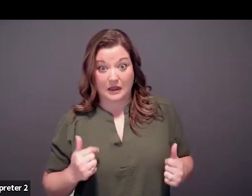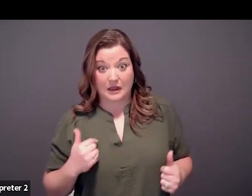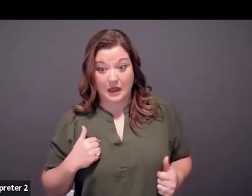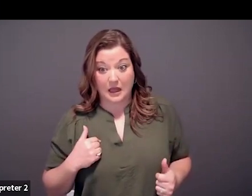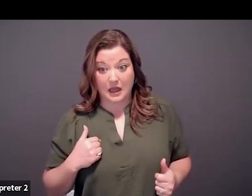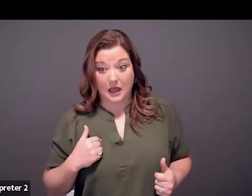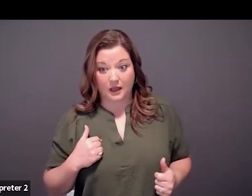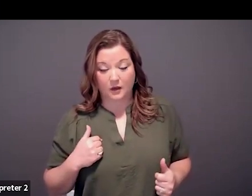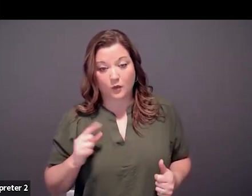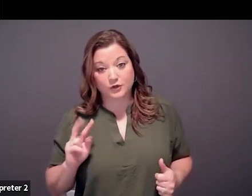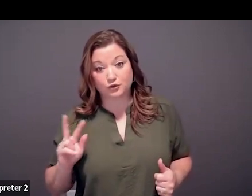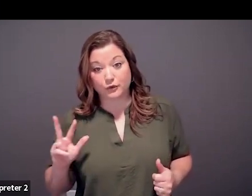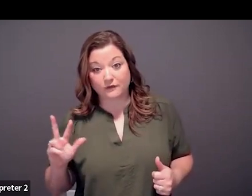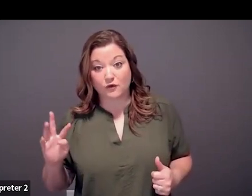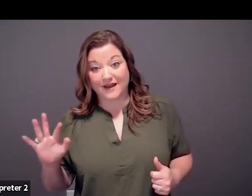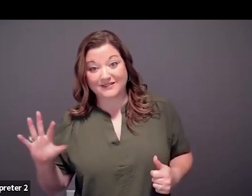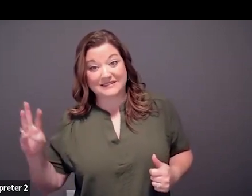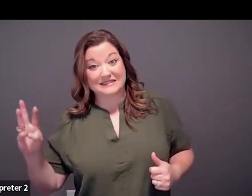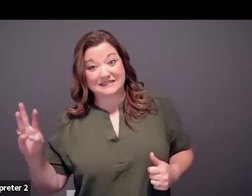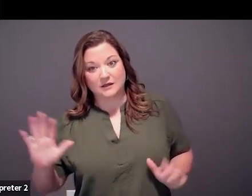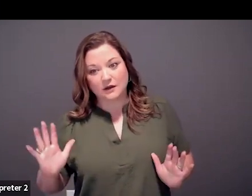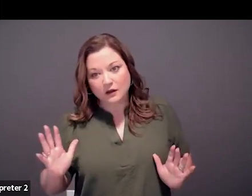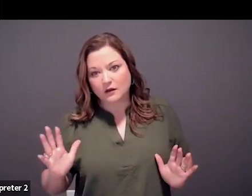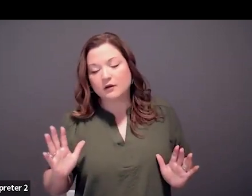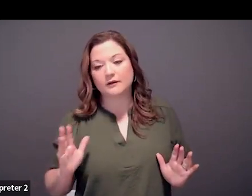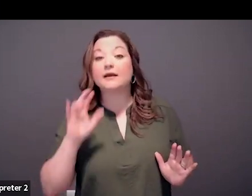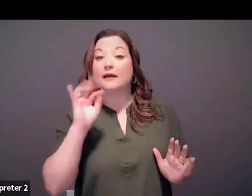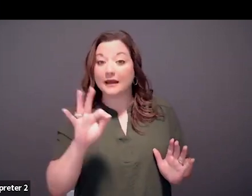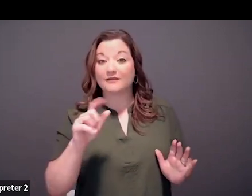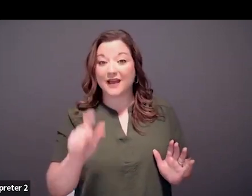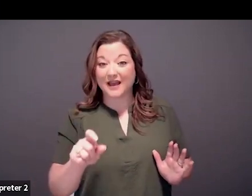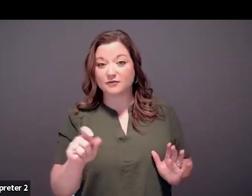one, two, three, four, five, six? If I have to enter hyphens, make it super clear.